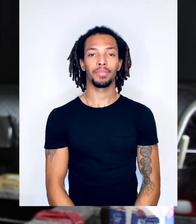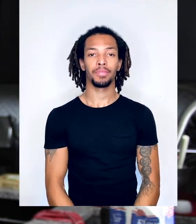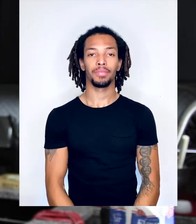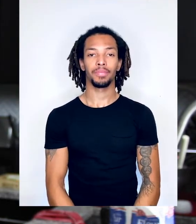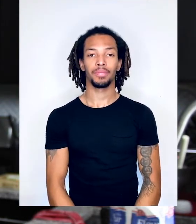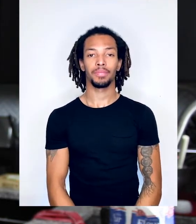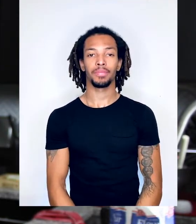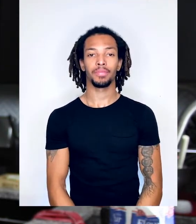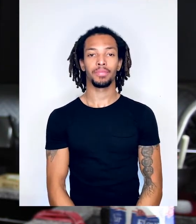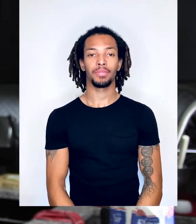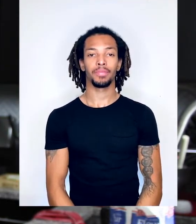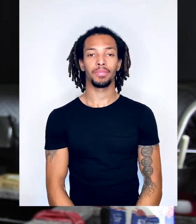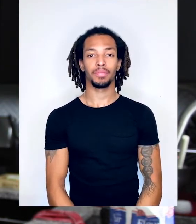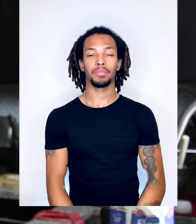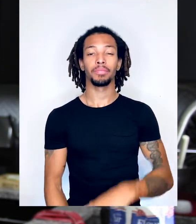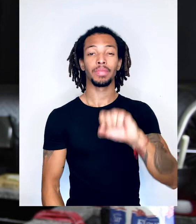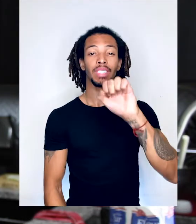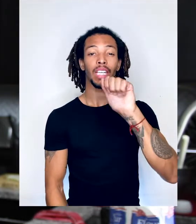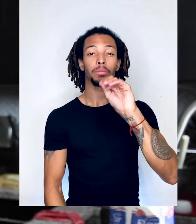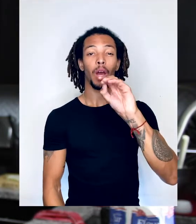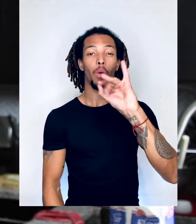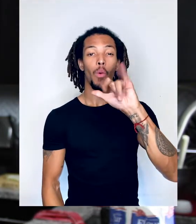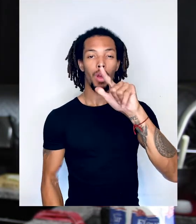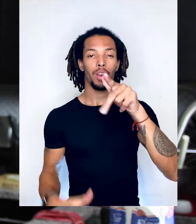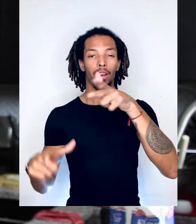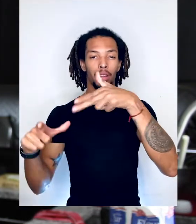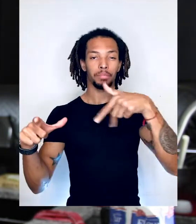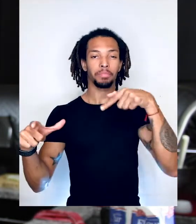Give it a brush with sesame oil.